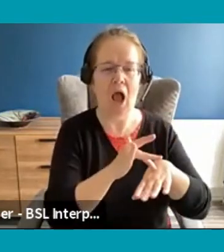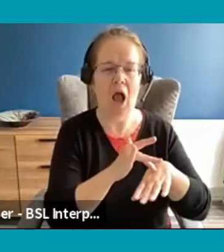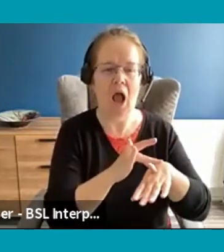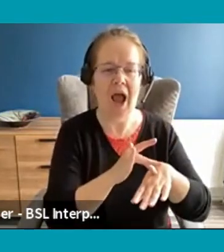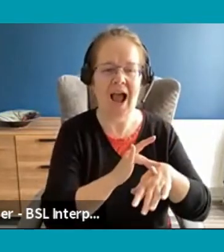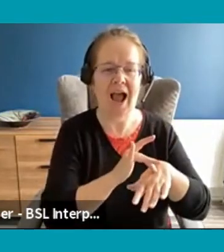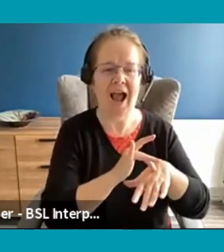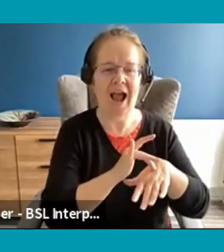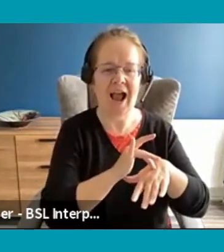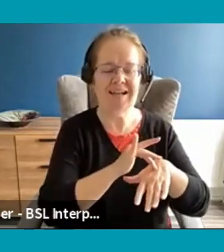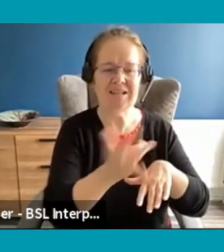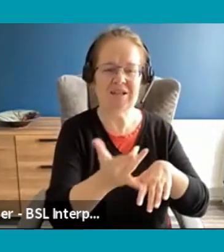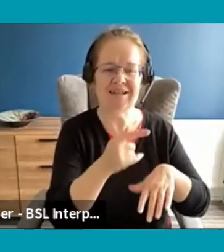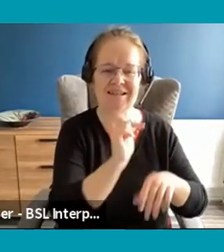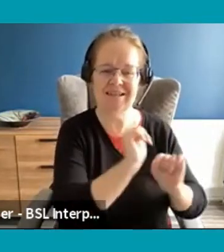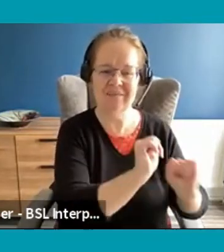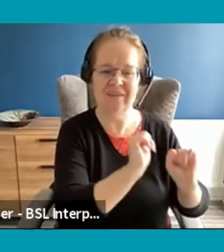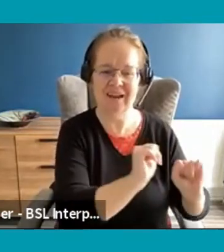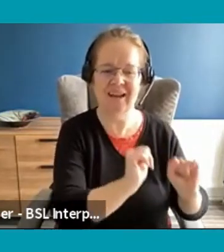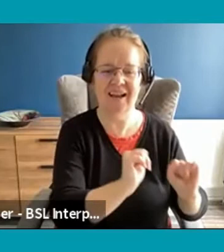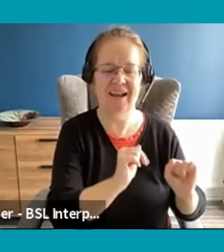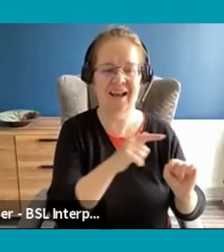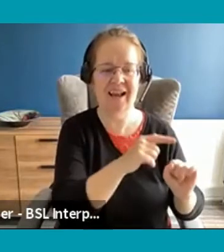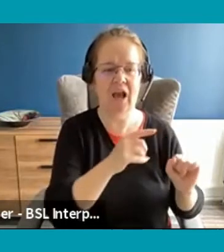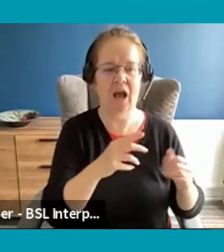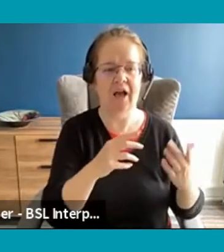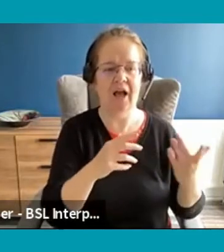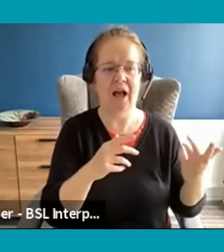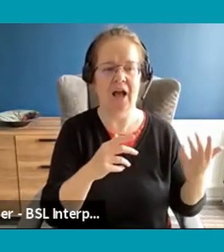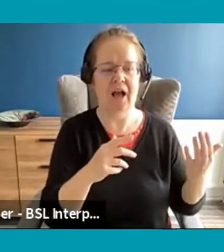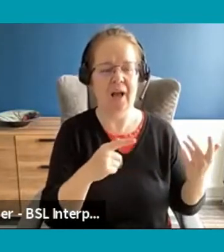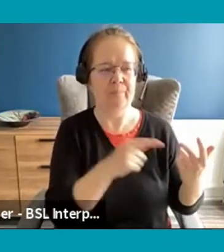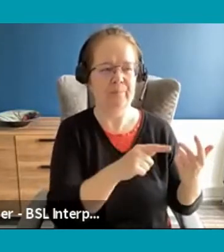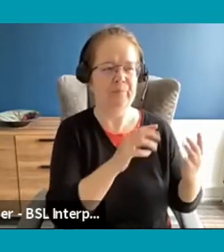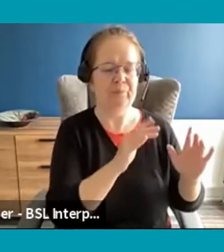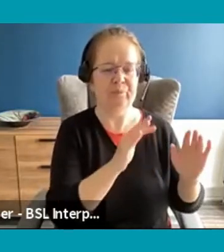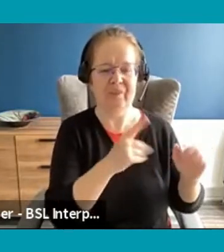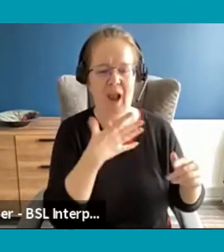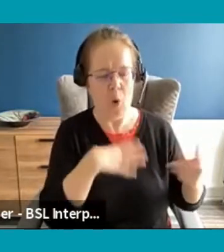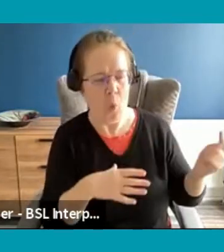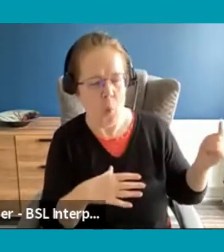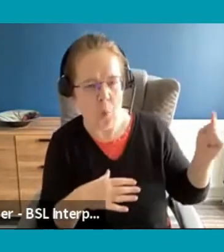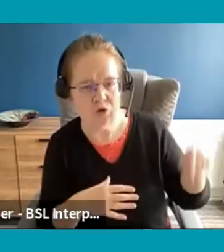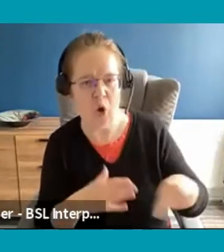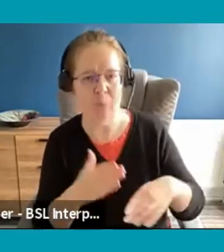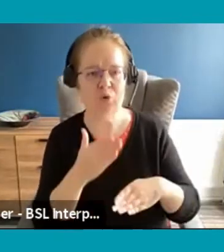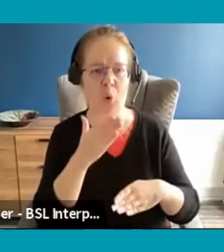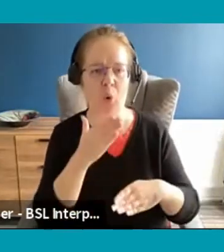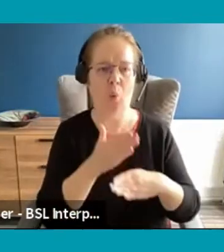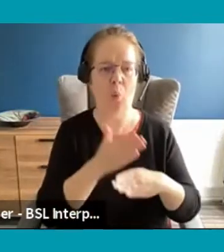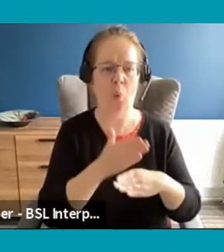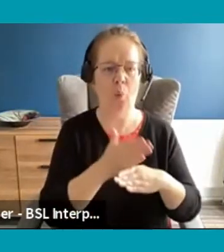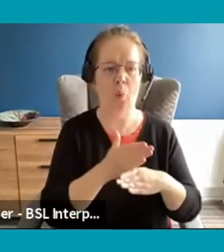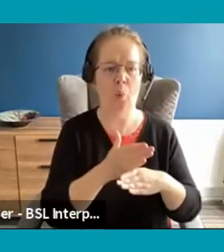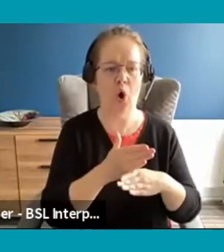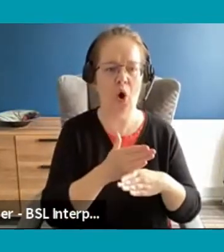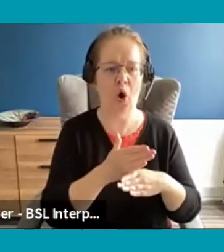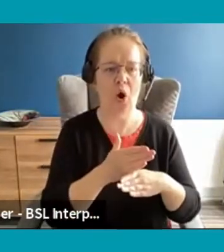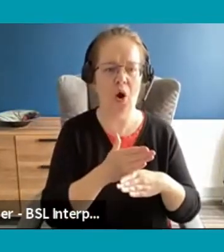He could work. I think Sophie, so we made something and he wants you to, you know, come to work in a in and looking at. You know perhaps not suitable